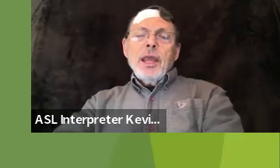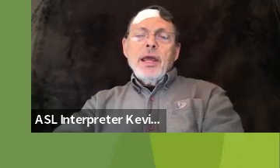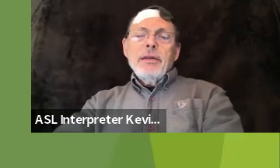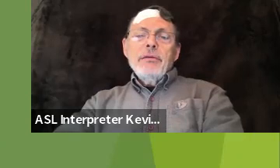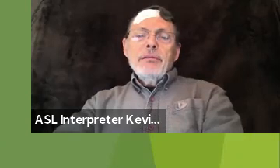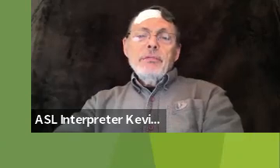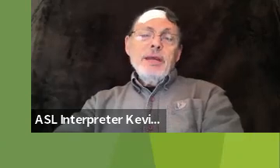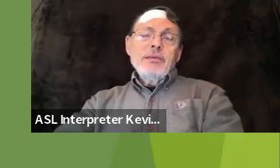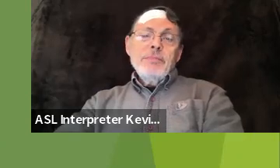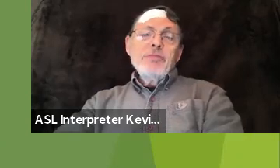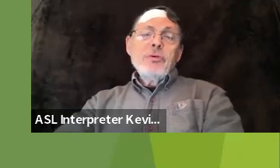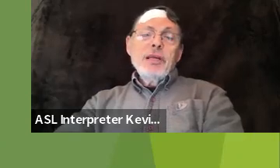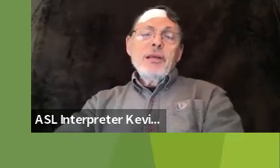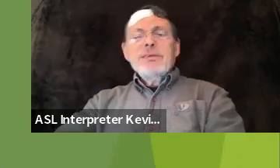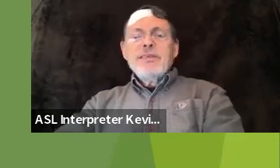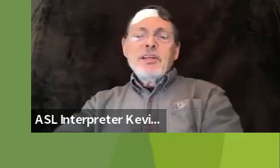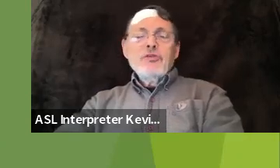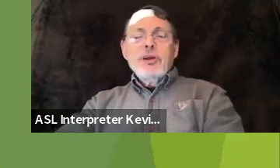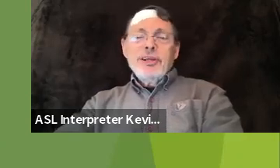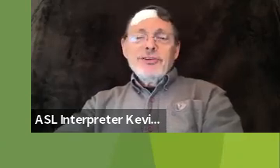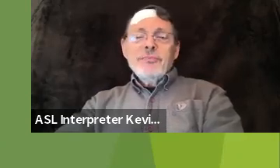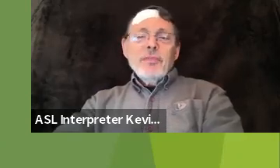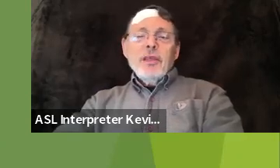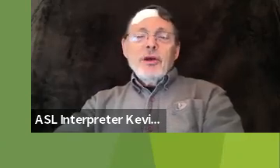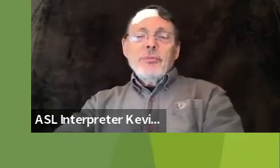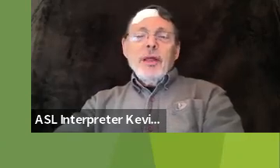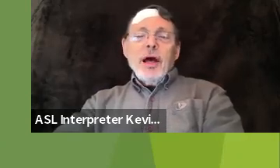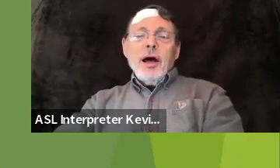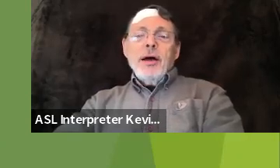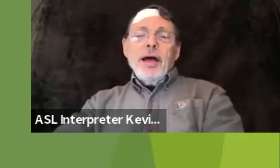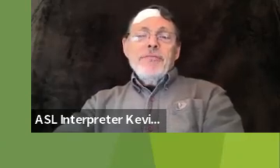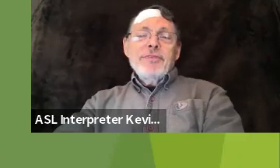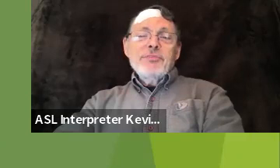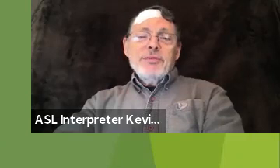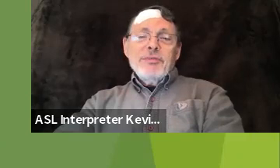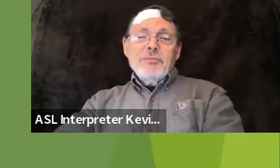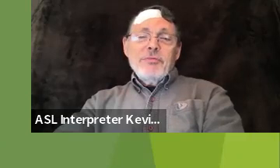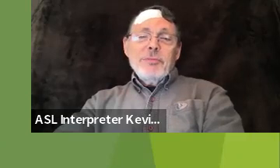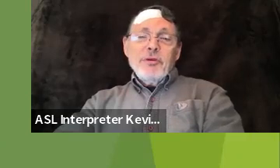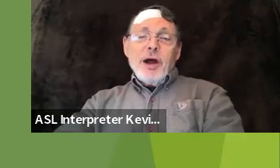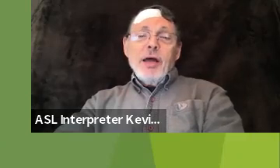I imagine about 20. 17 to 20 years. I've just been with FEMA for a while.